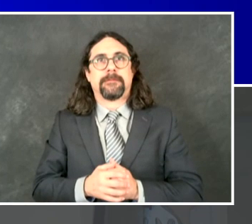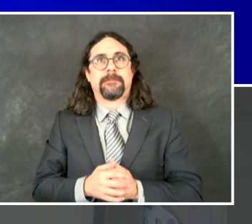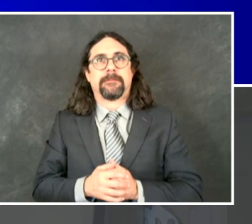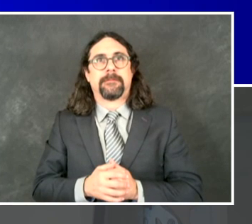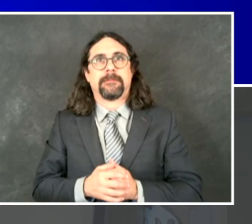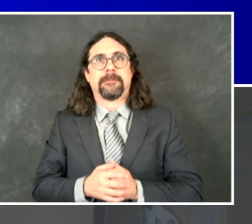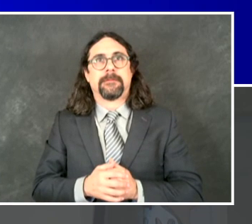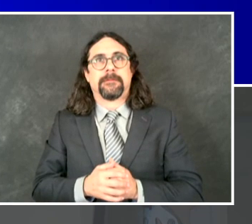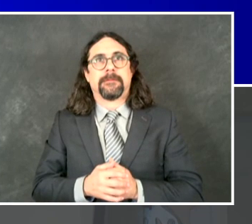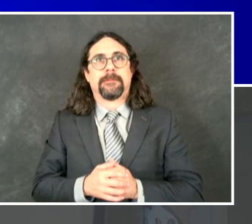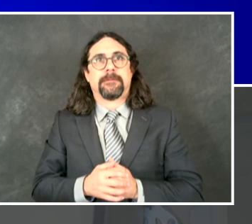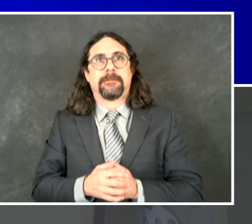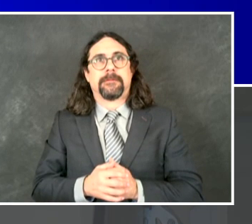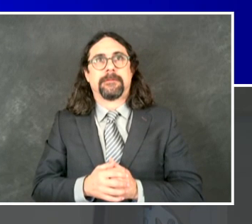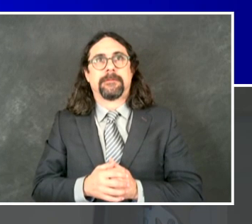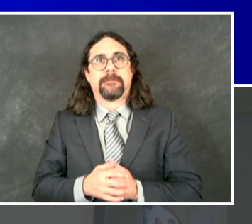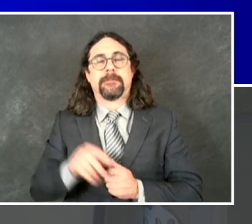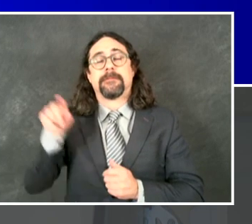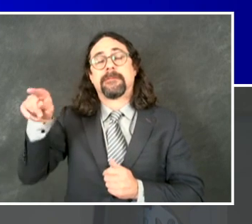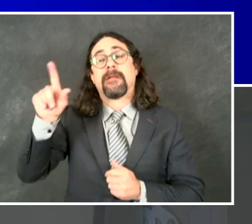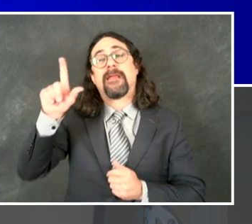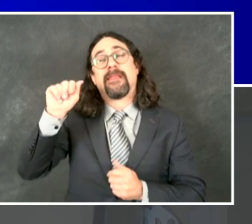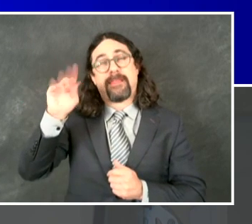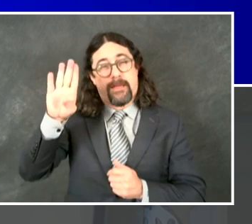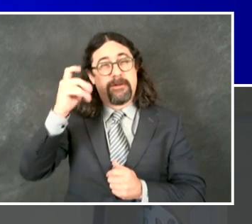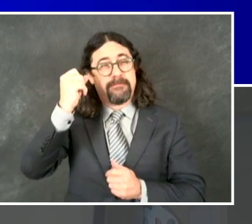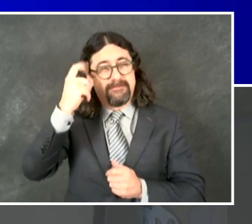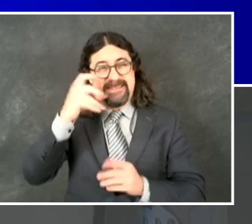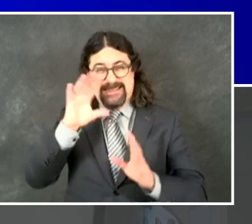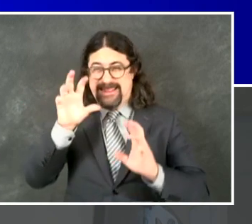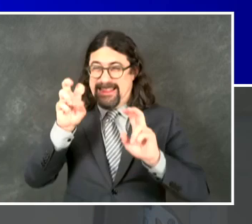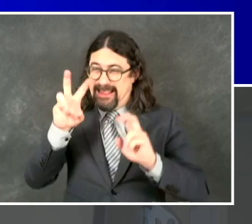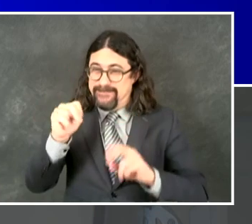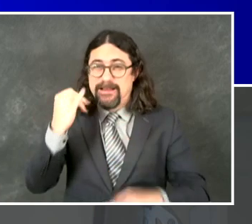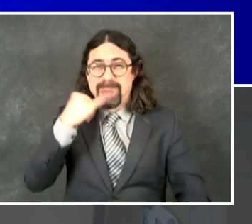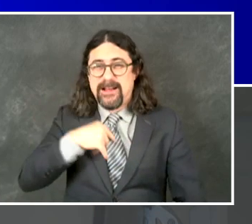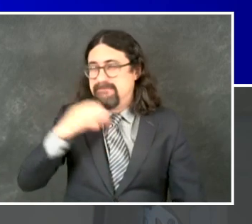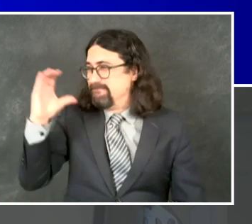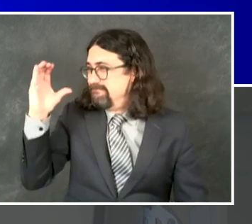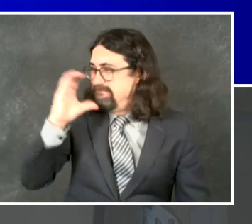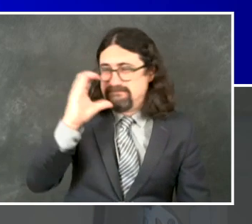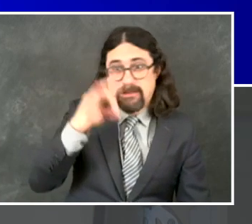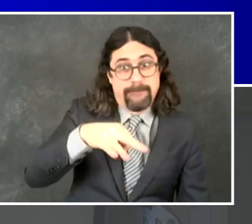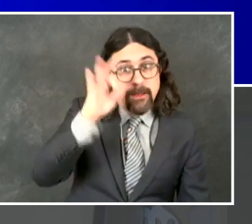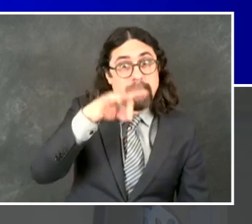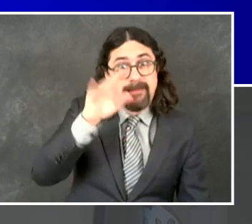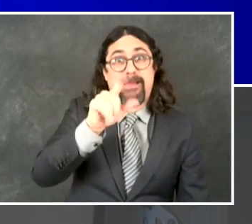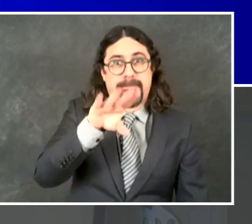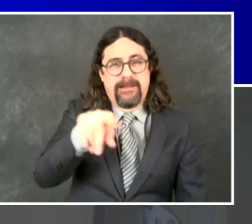THE ACTUAL NAALSYIS OF EACH SAMPLE. THERE'S STILL A